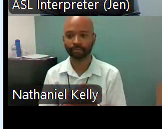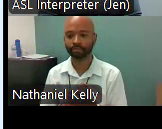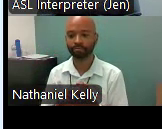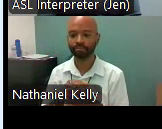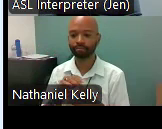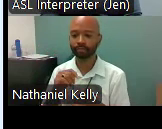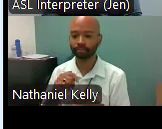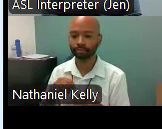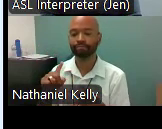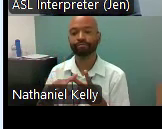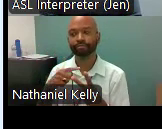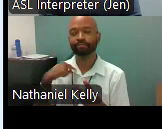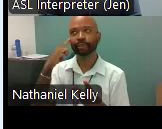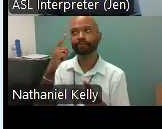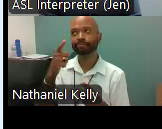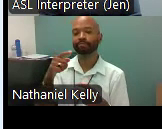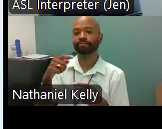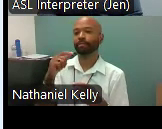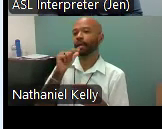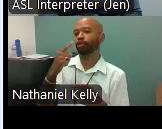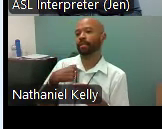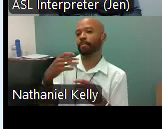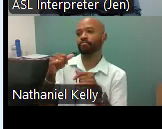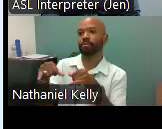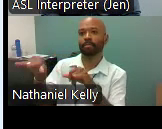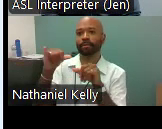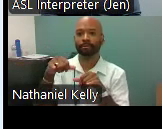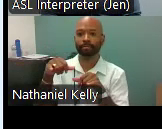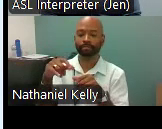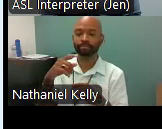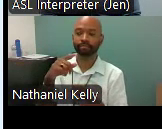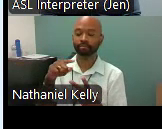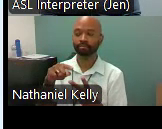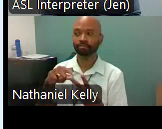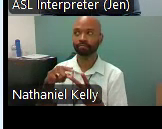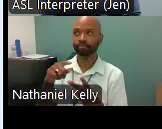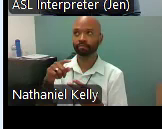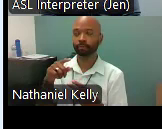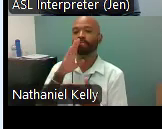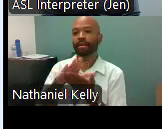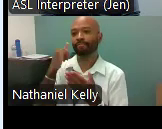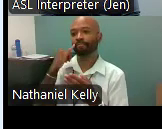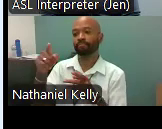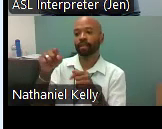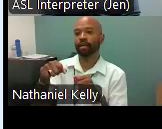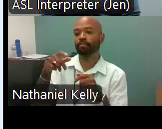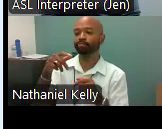of hearing individuals would be good. The second experience I can think about, a common experience: